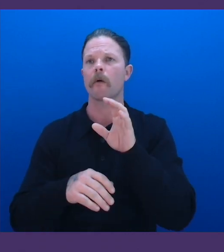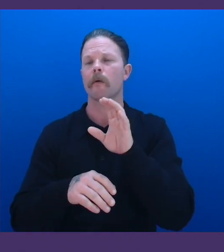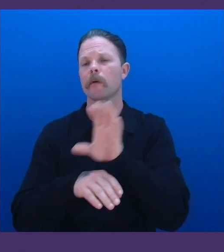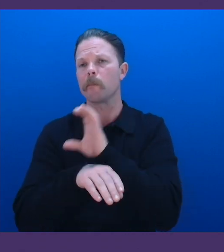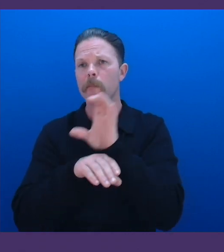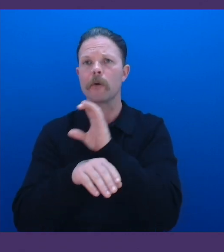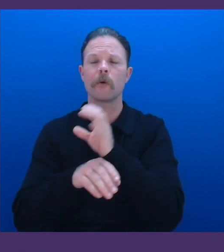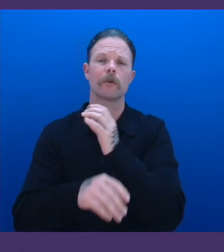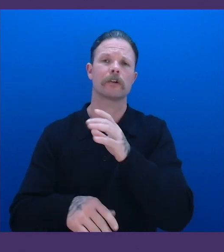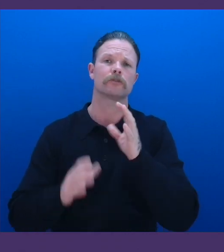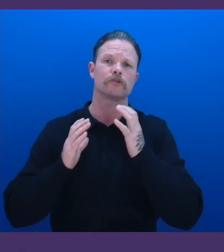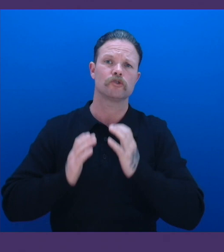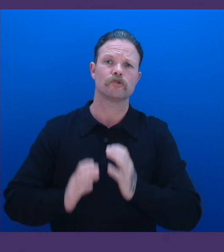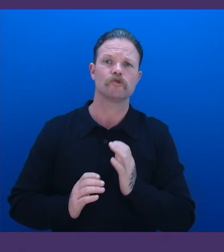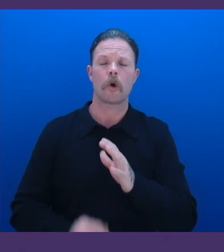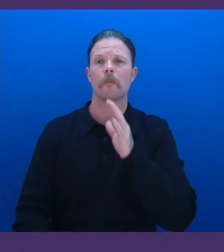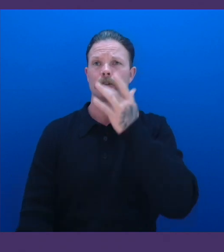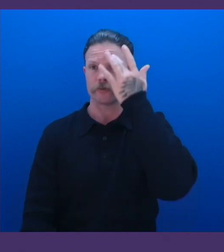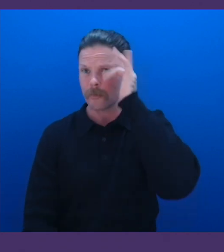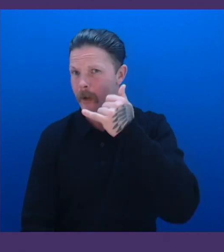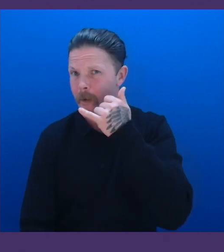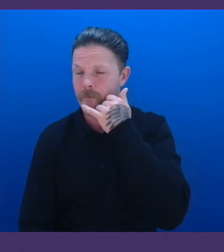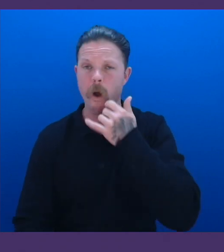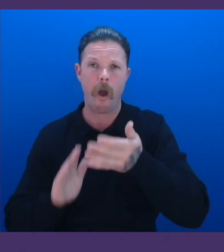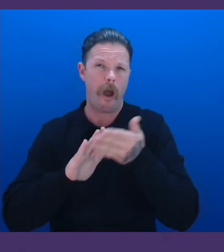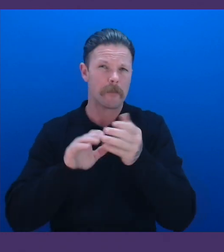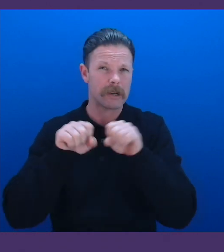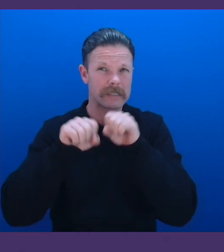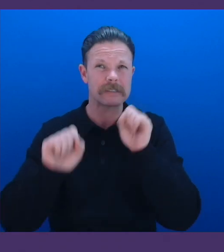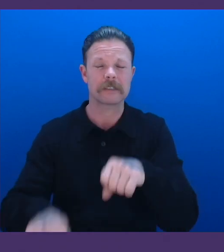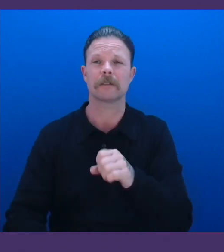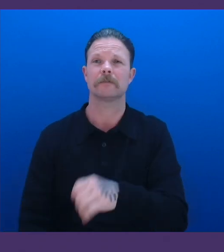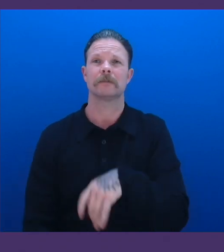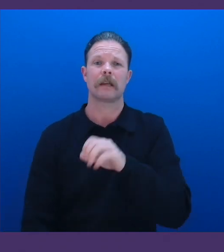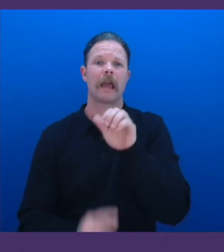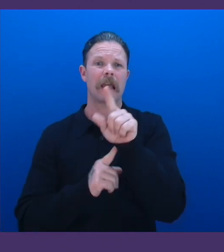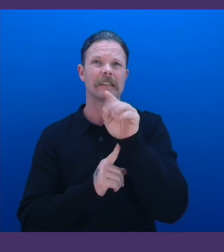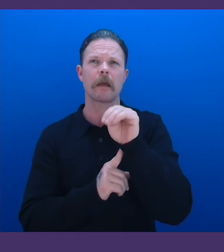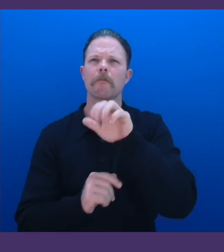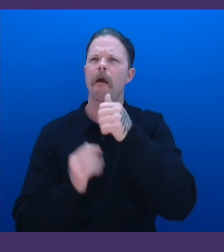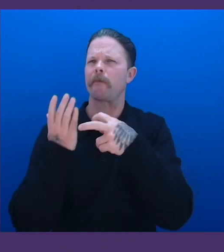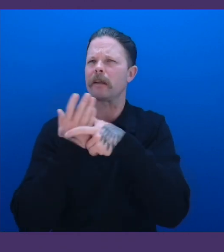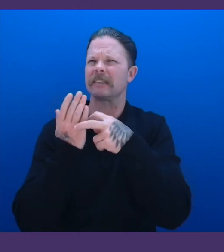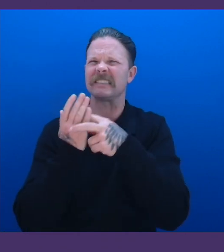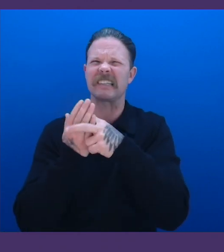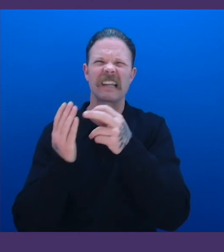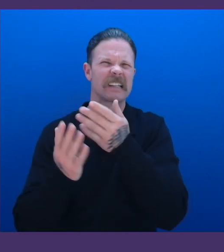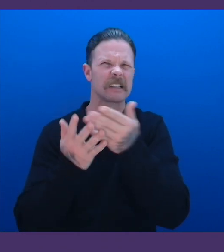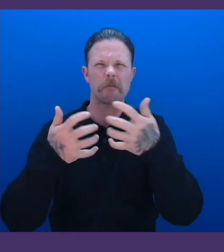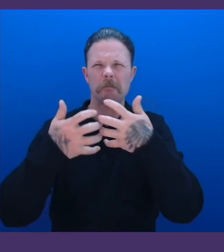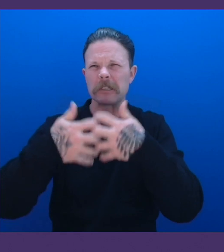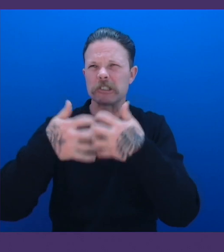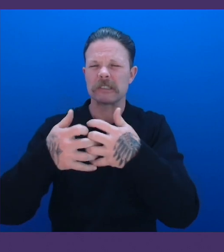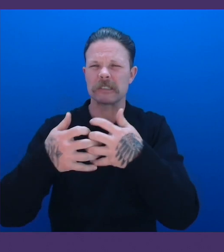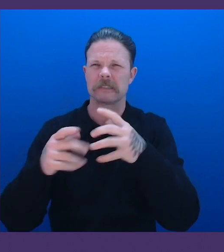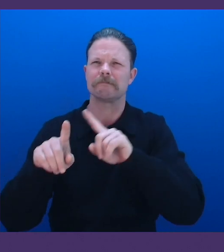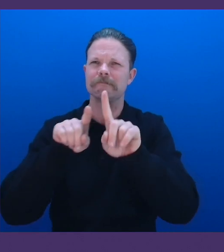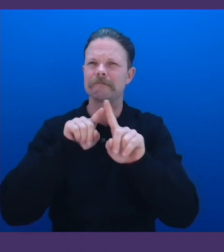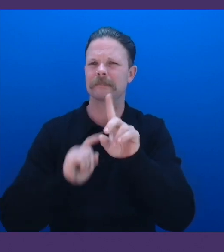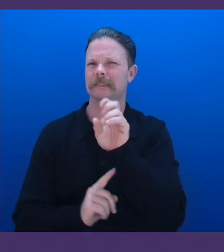smartphones, ATMs and ticketing machines and other devices. It also covers services, a category that includes things